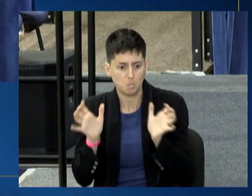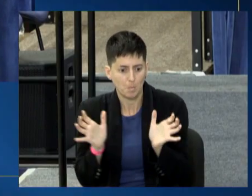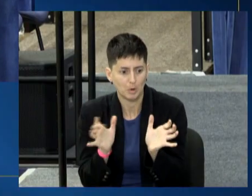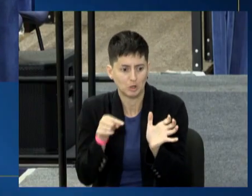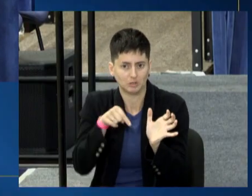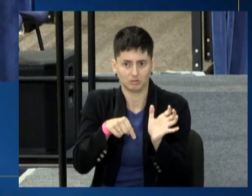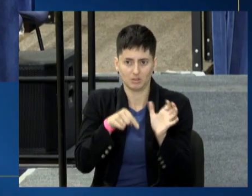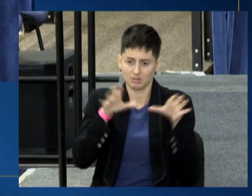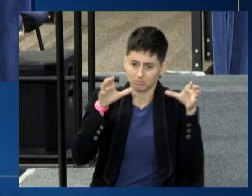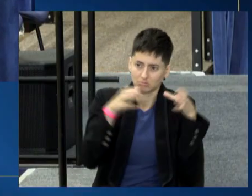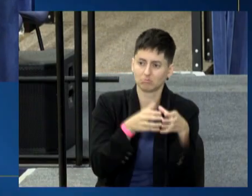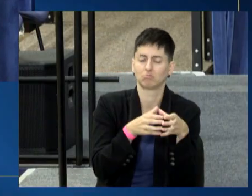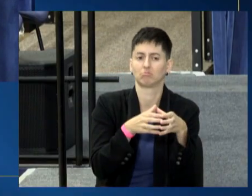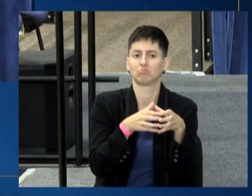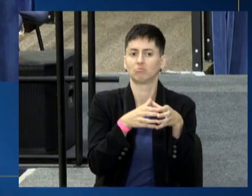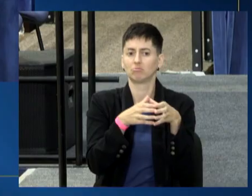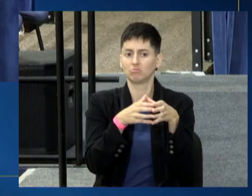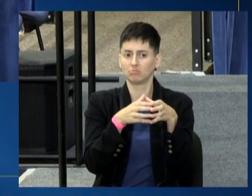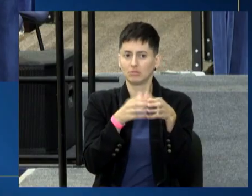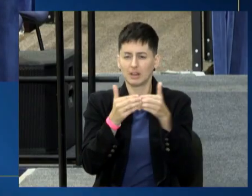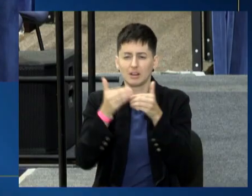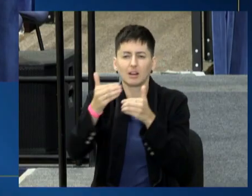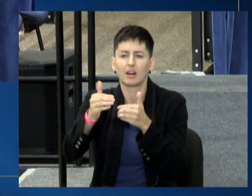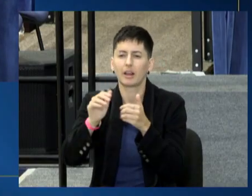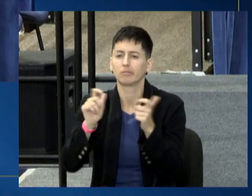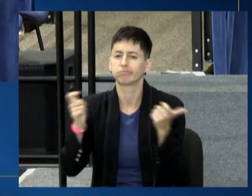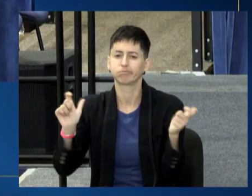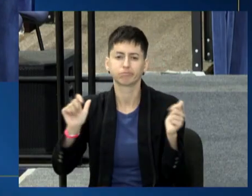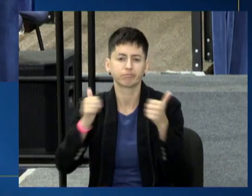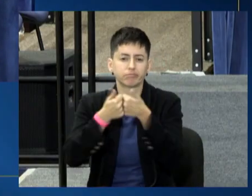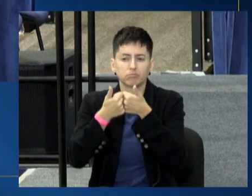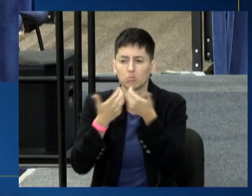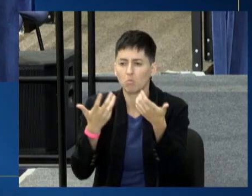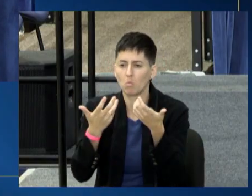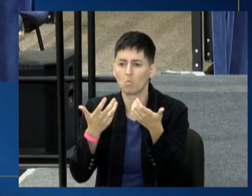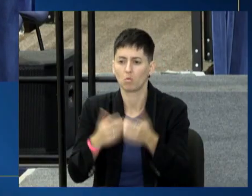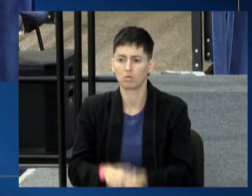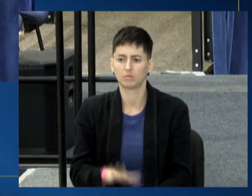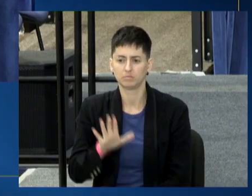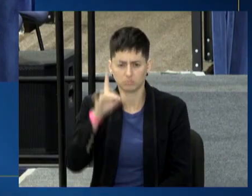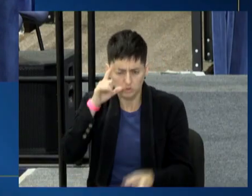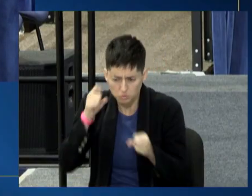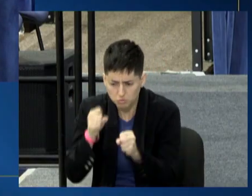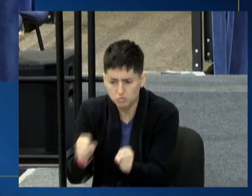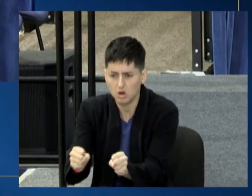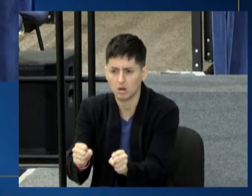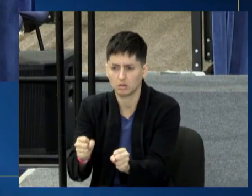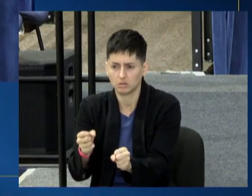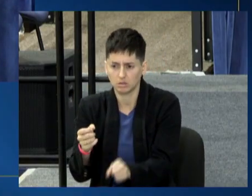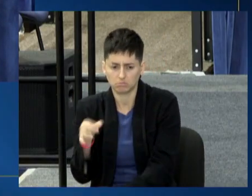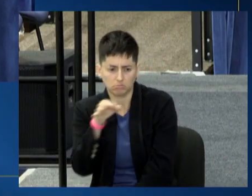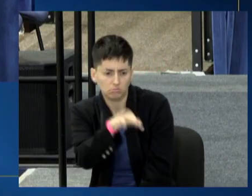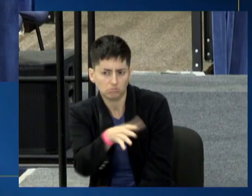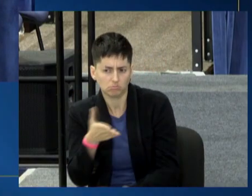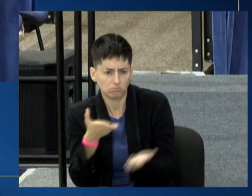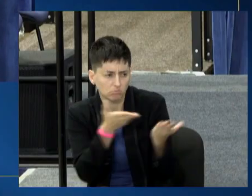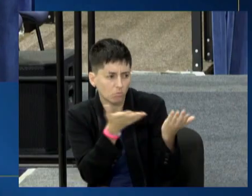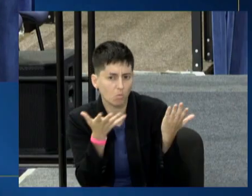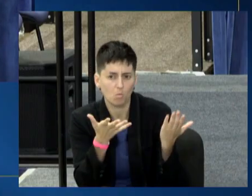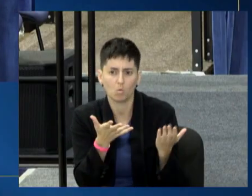As we move from a year of successful proof of concept, what are the strategies that you want us to pursue? How do we think, not just on a year-to-year basis? Because, boy,